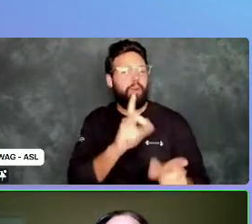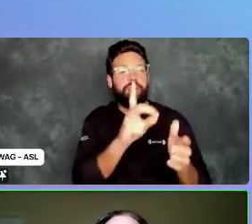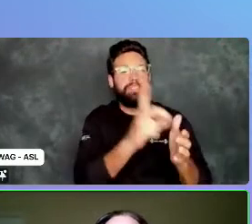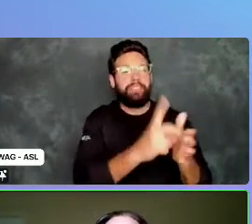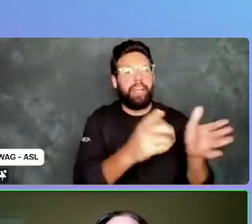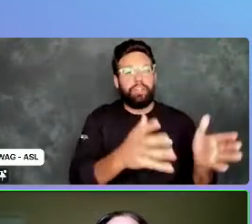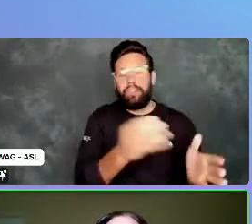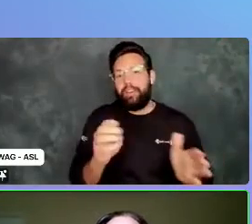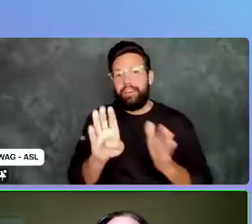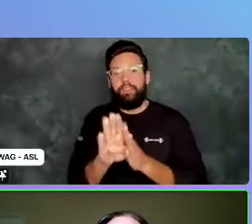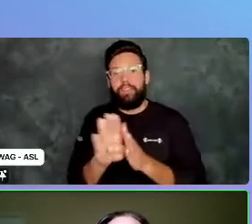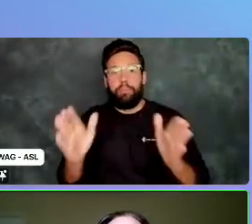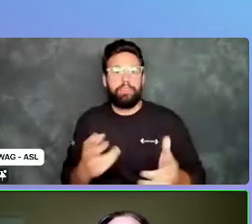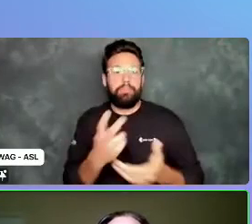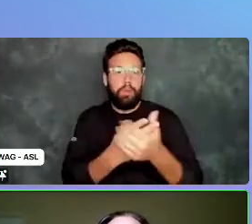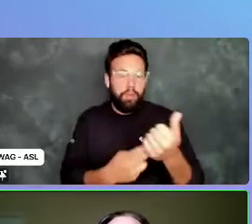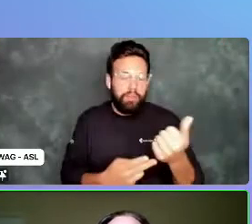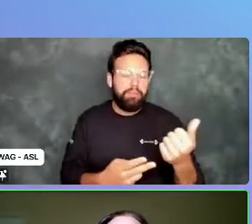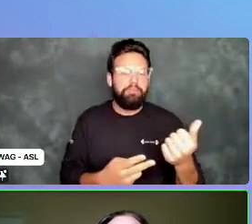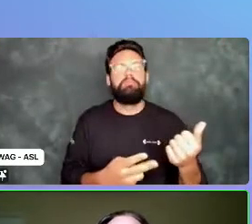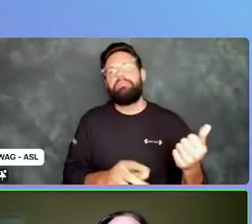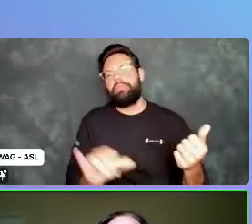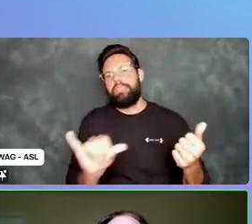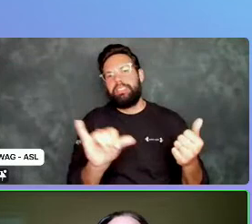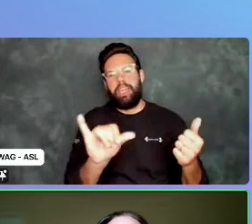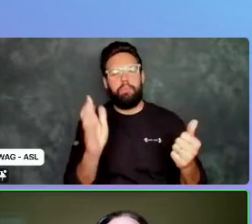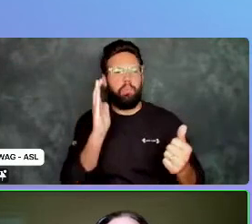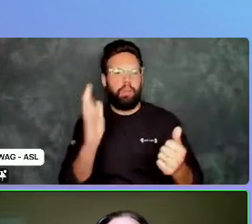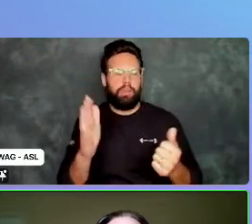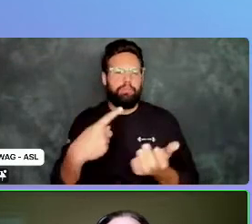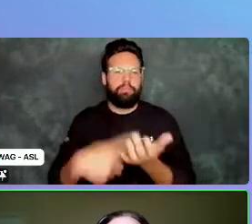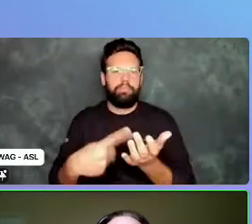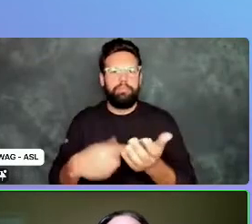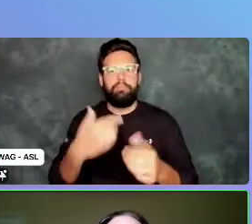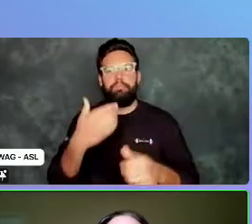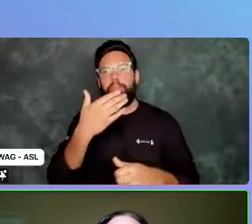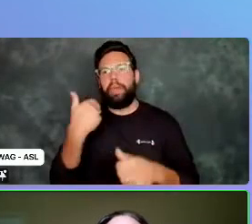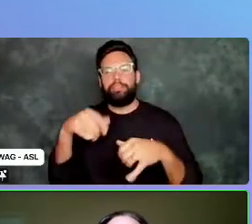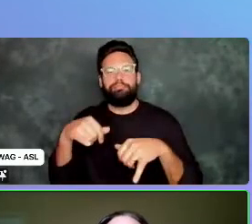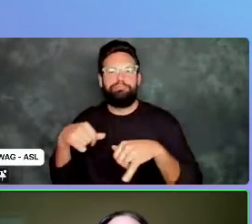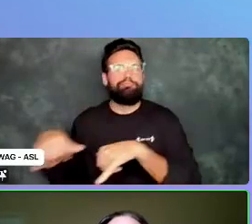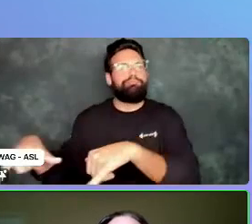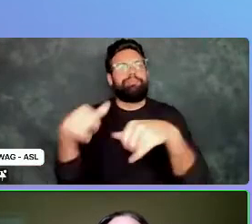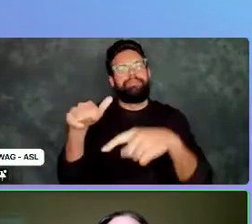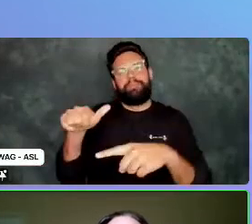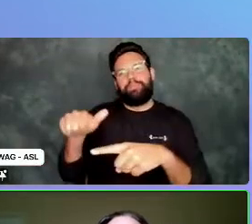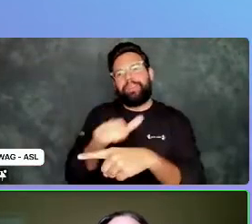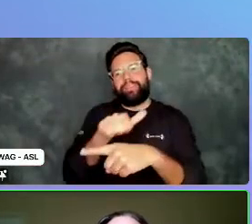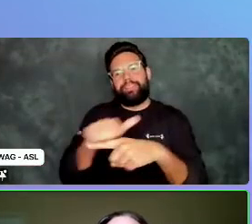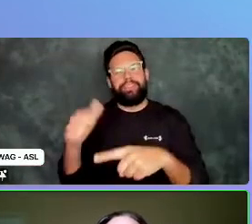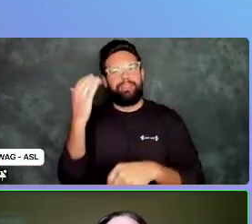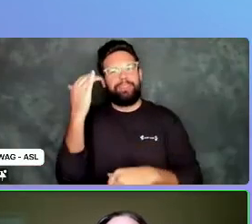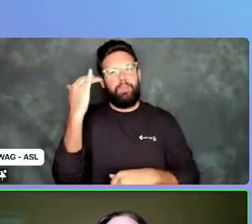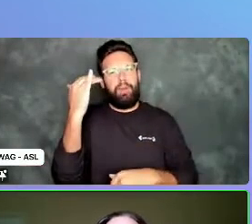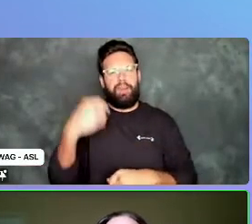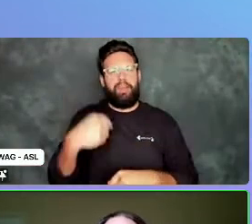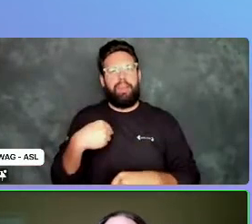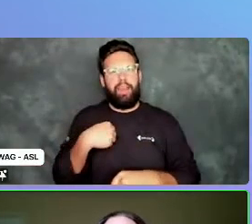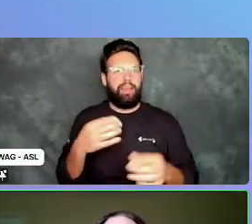examples come up but there's something here for designers and developers even though there is code. I'm going to have some screenshots and I'll talk about best practices for